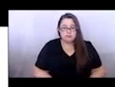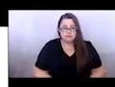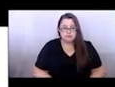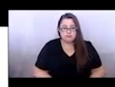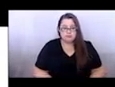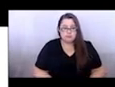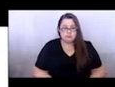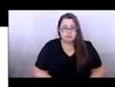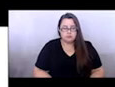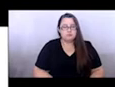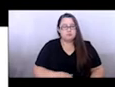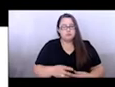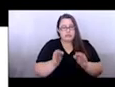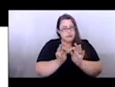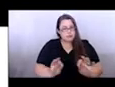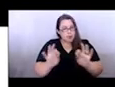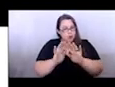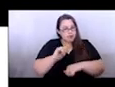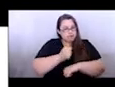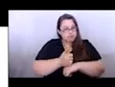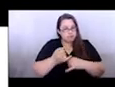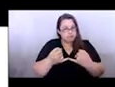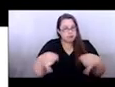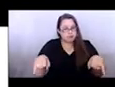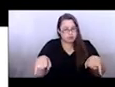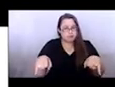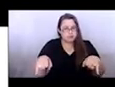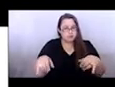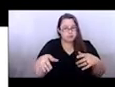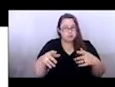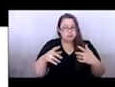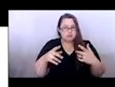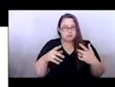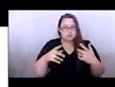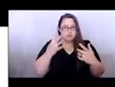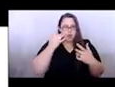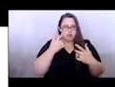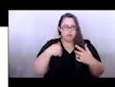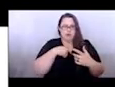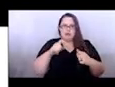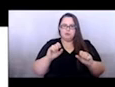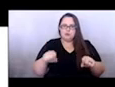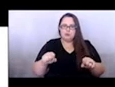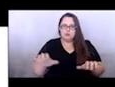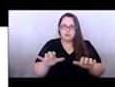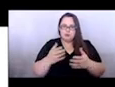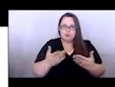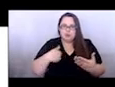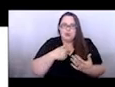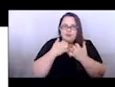See, this is important to set boundaries. To do some of the things that we value. But before we do this,